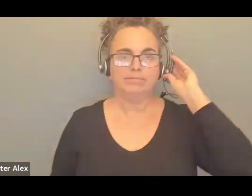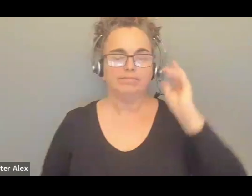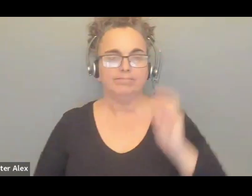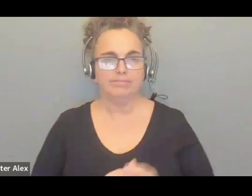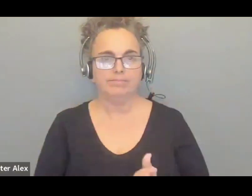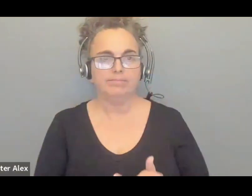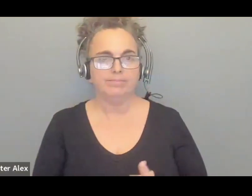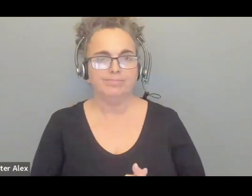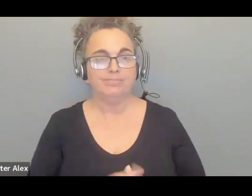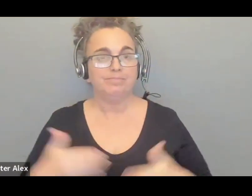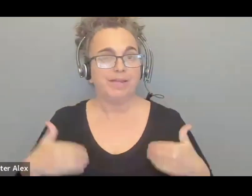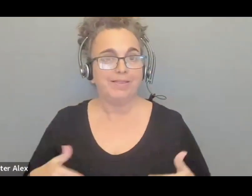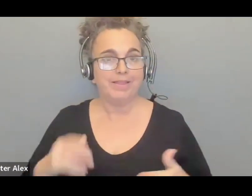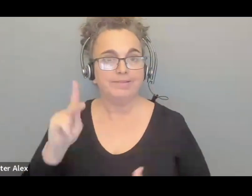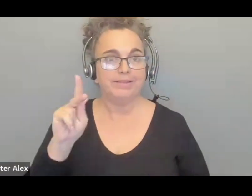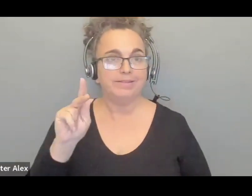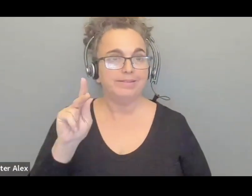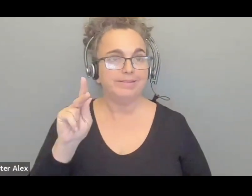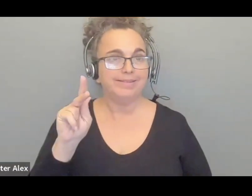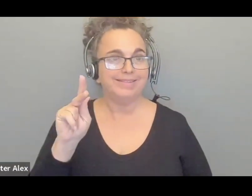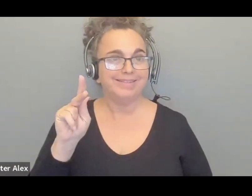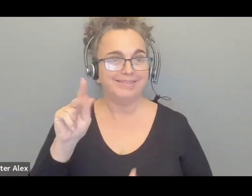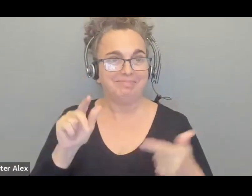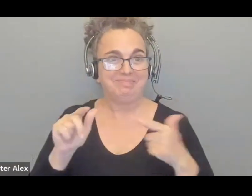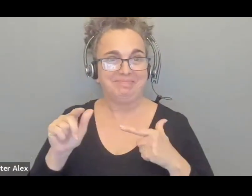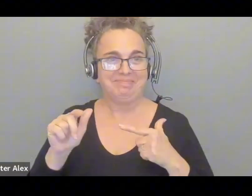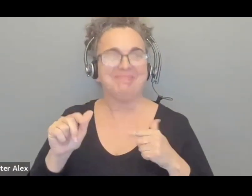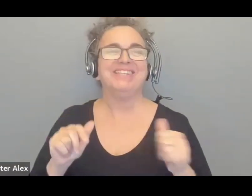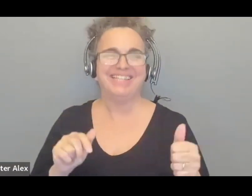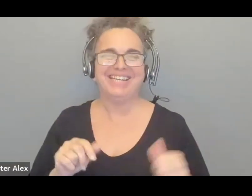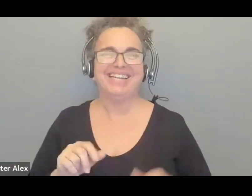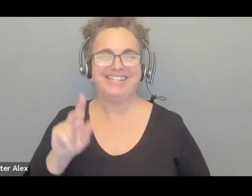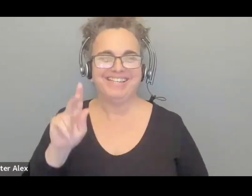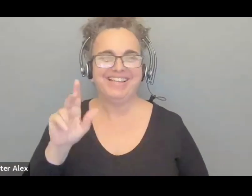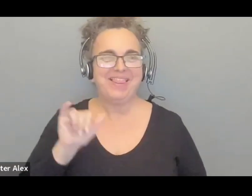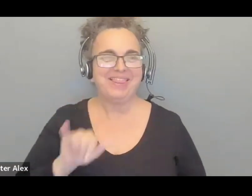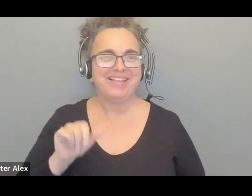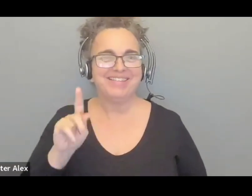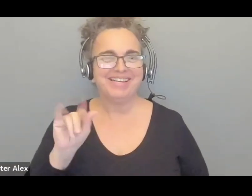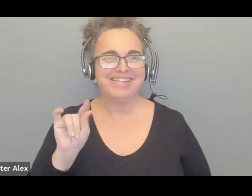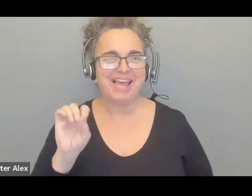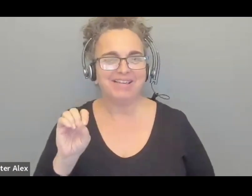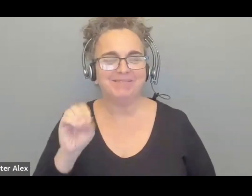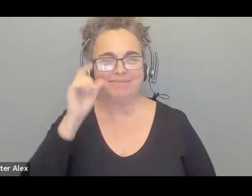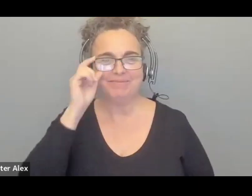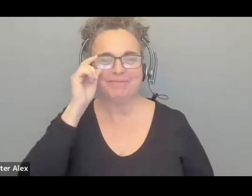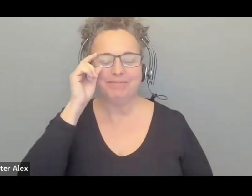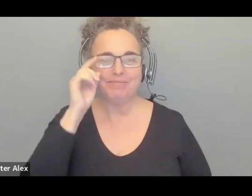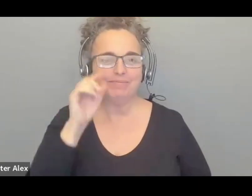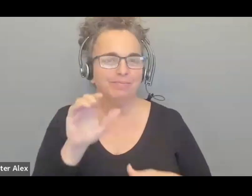This is Kate. Meena, I love that answer. I think it, it kind of like Nandita said, it speaks to